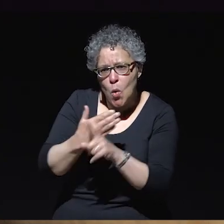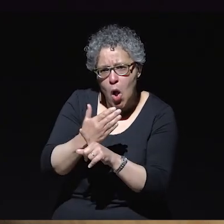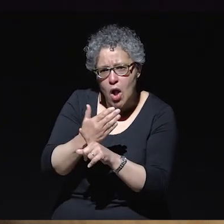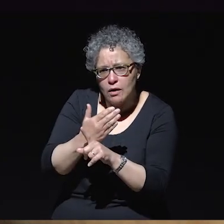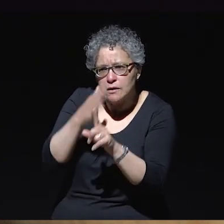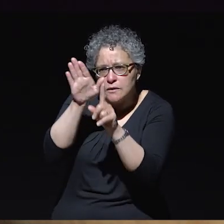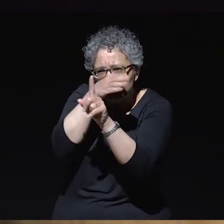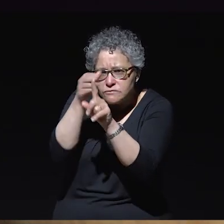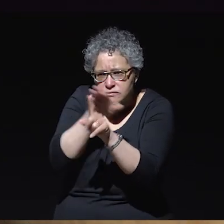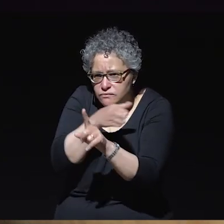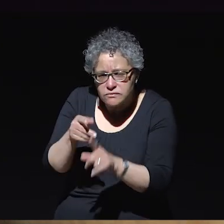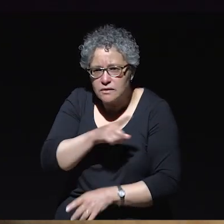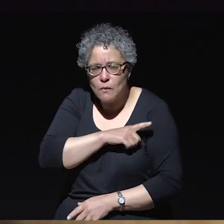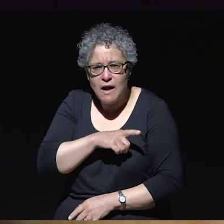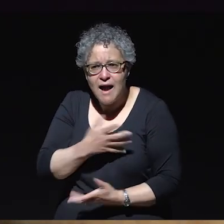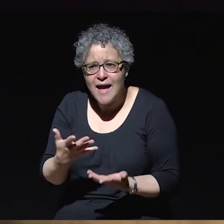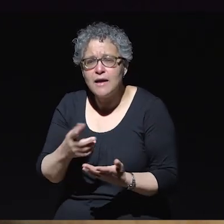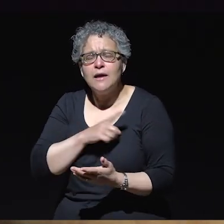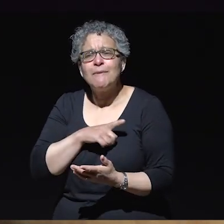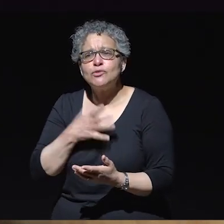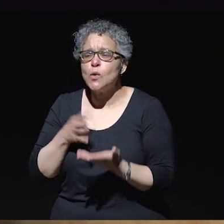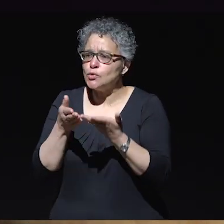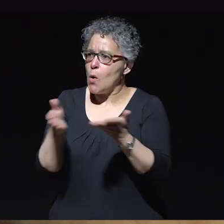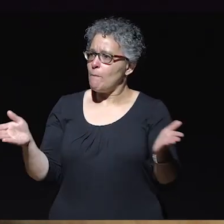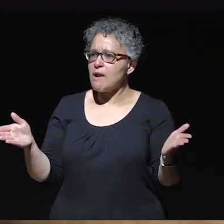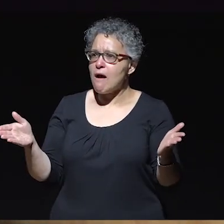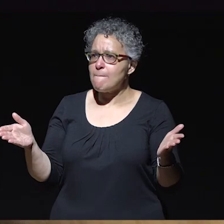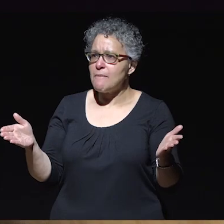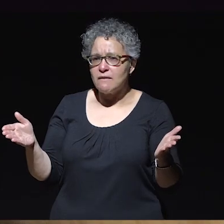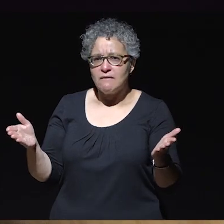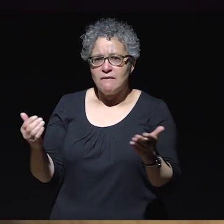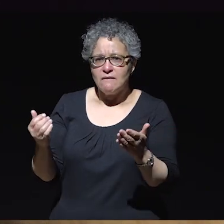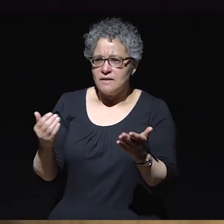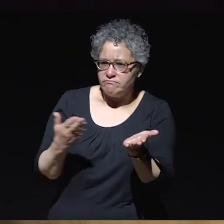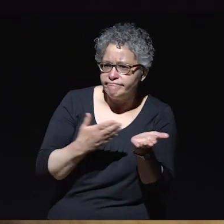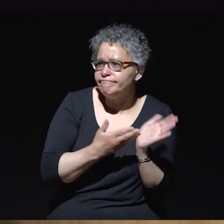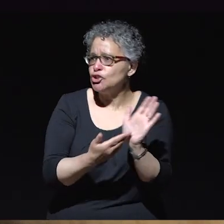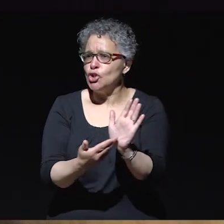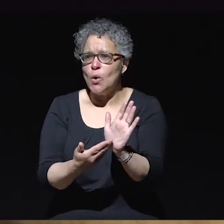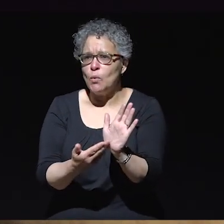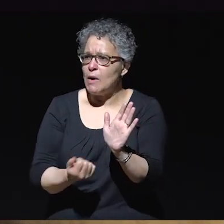in terms of the back-of-house work that's done, in terms of care of collections, but I think it's also an indication